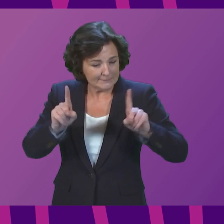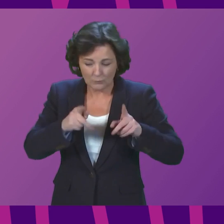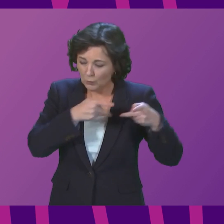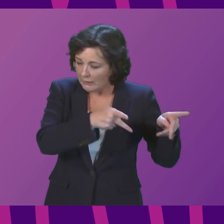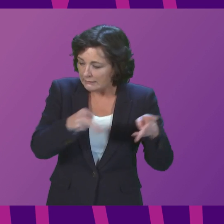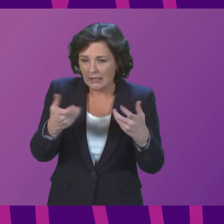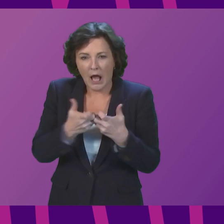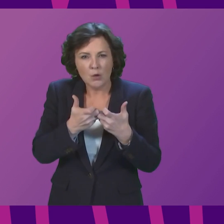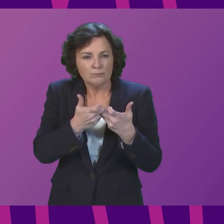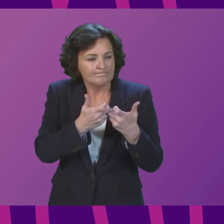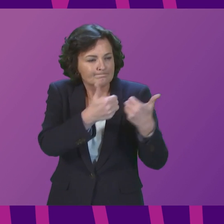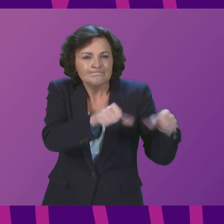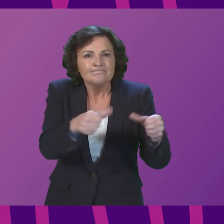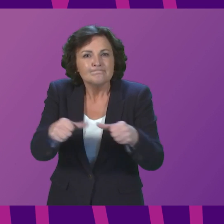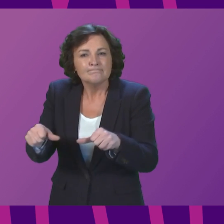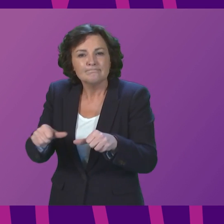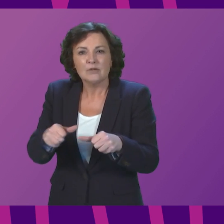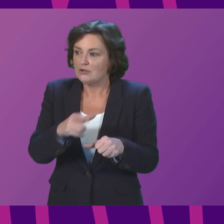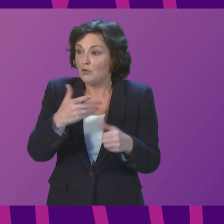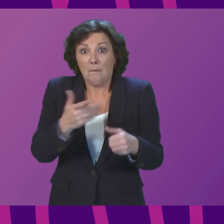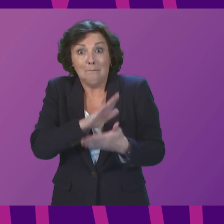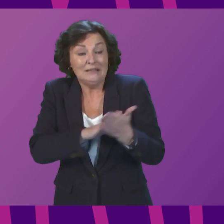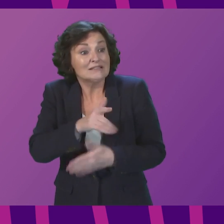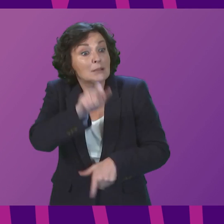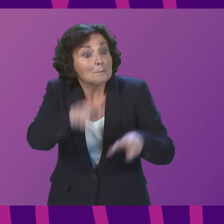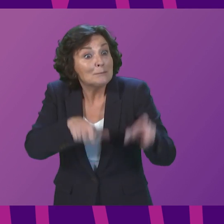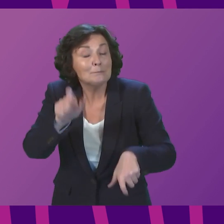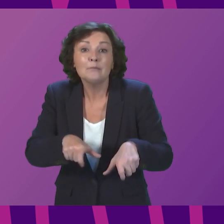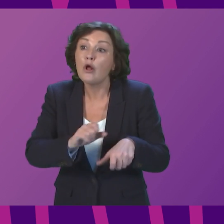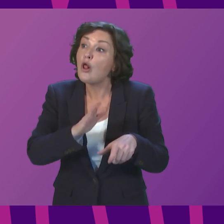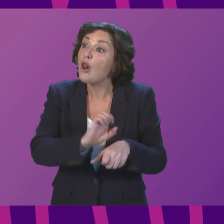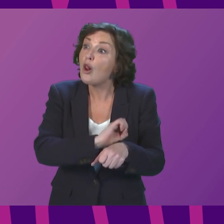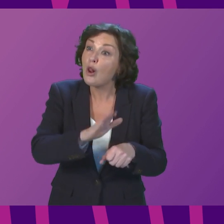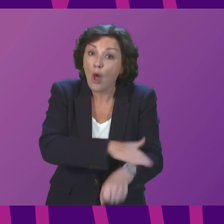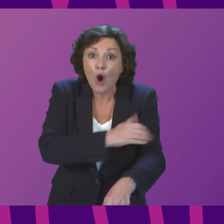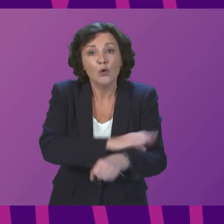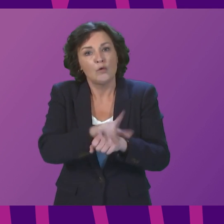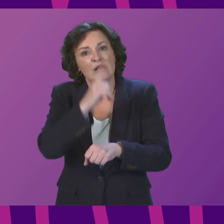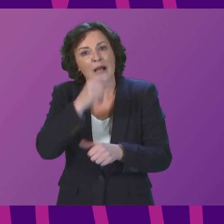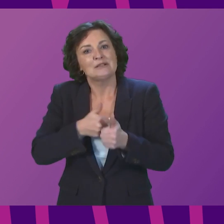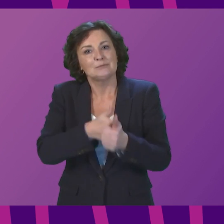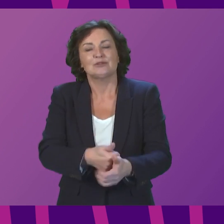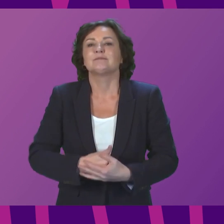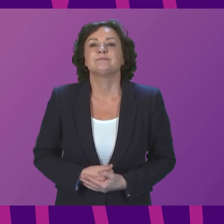service, but also outwith it—that people with long Covid can be properly supported.